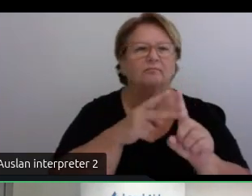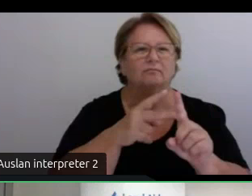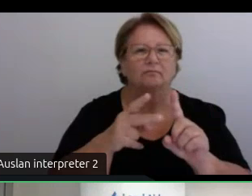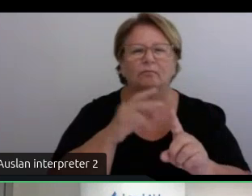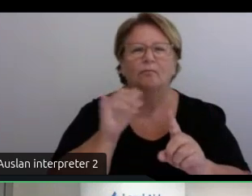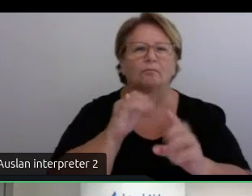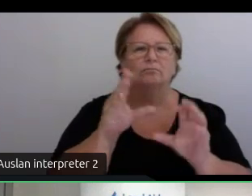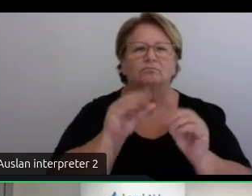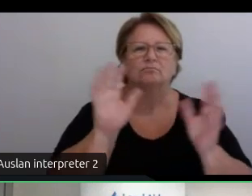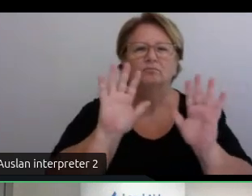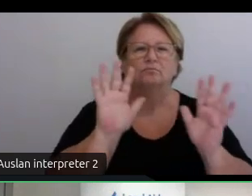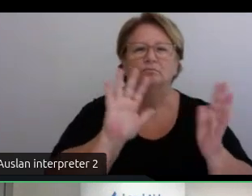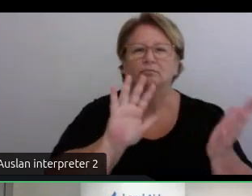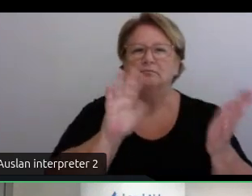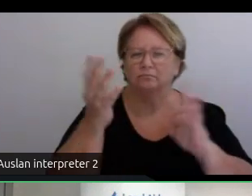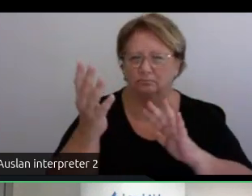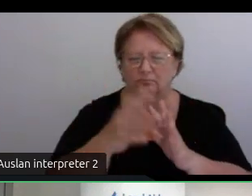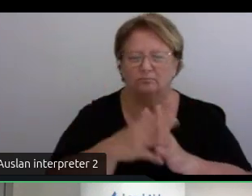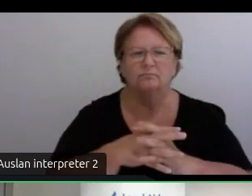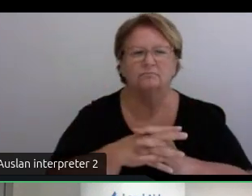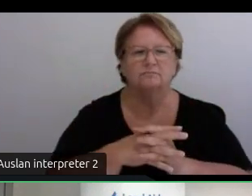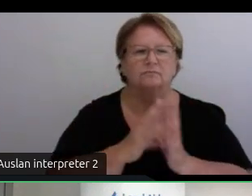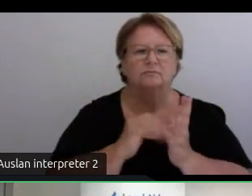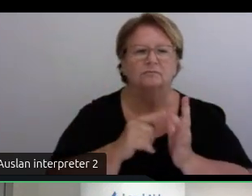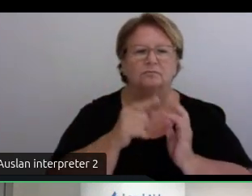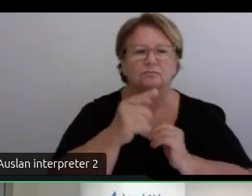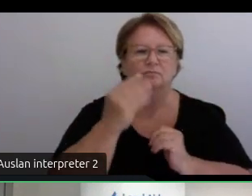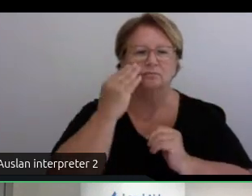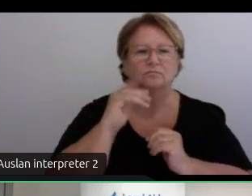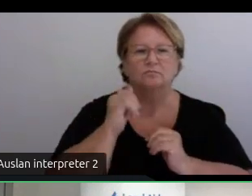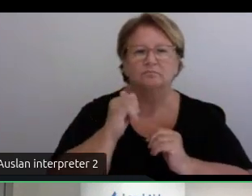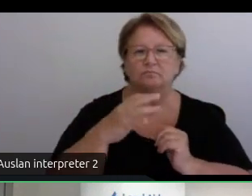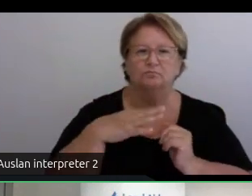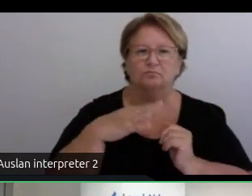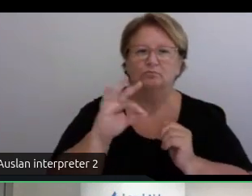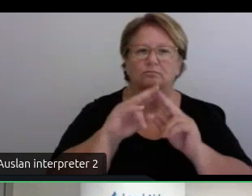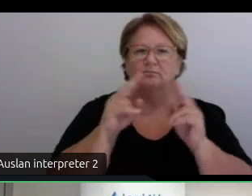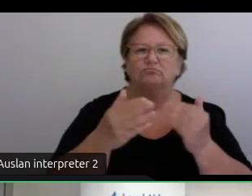claim progress or what outcome you want from the claim. So Wednesday might not want the home to be